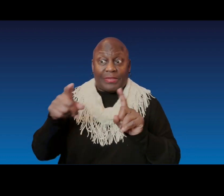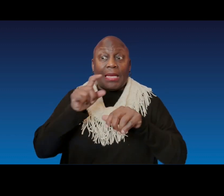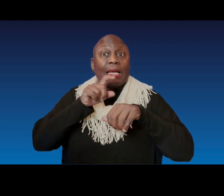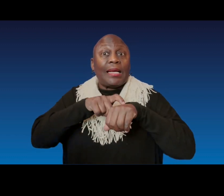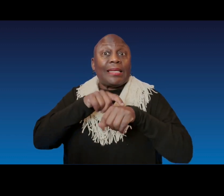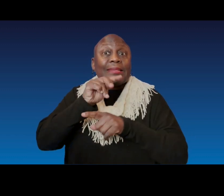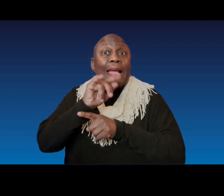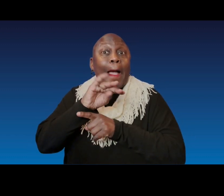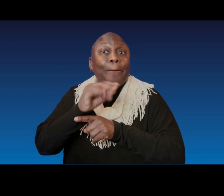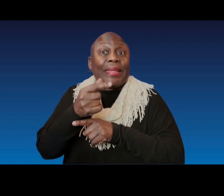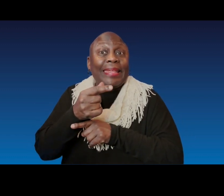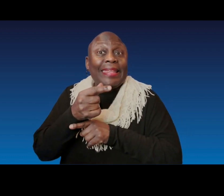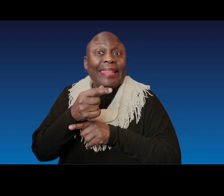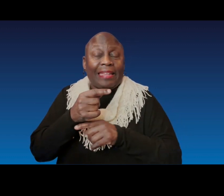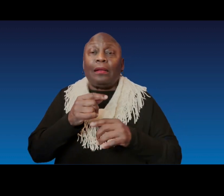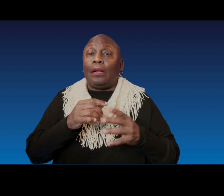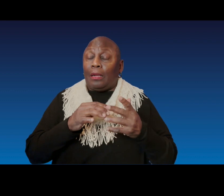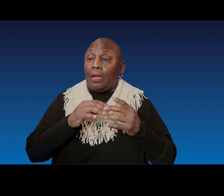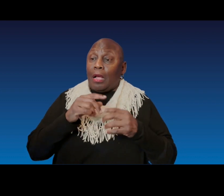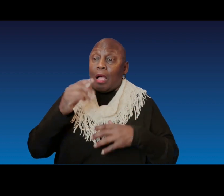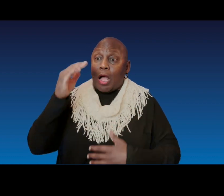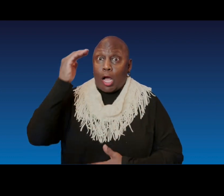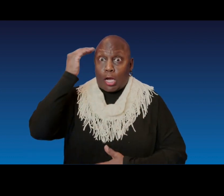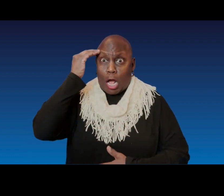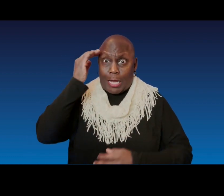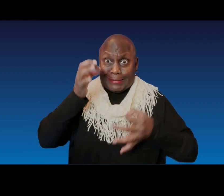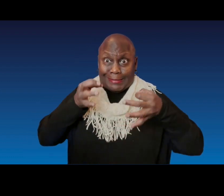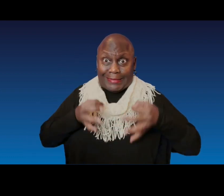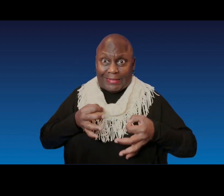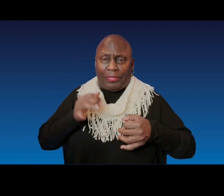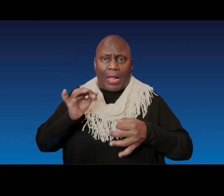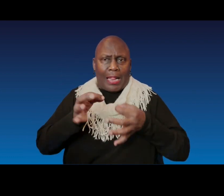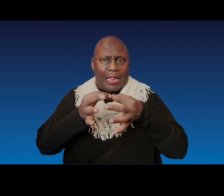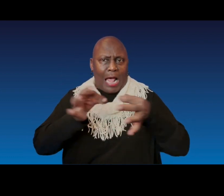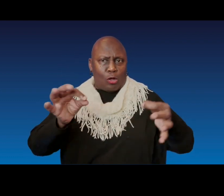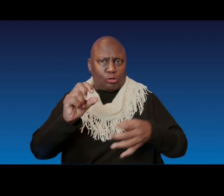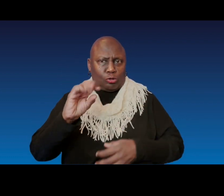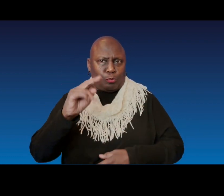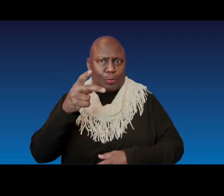Now talking about timing, conscious decisions